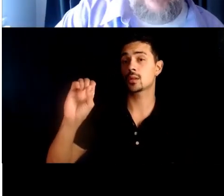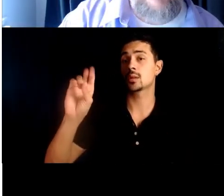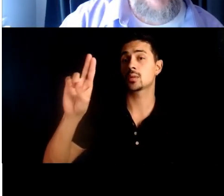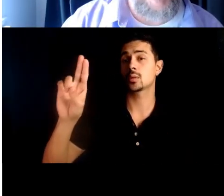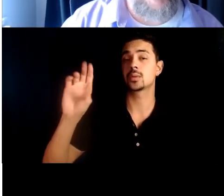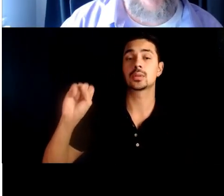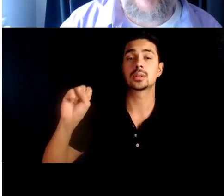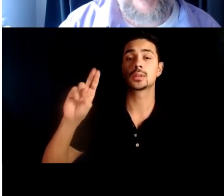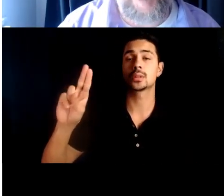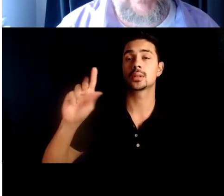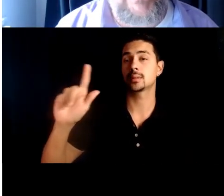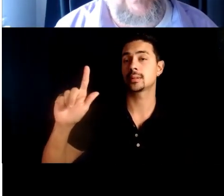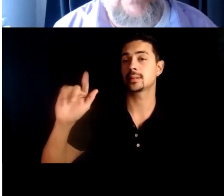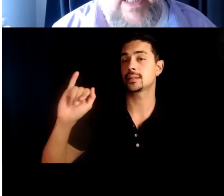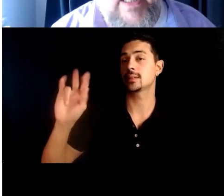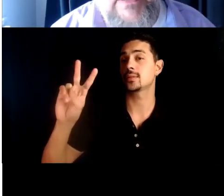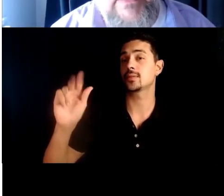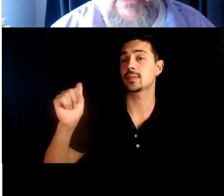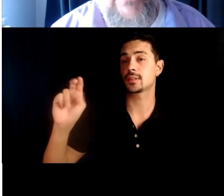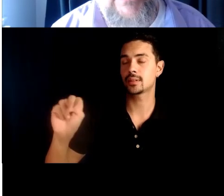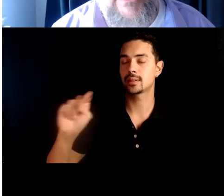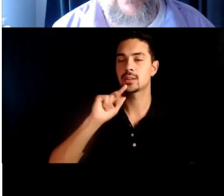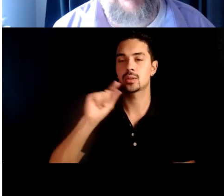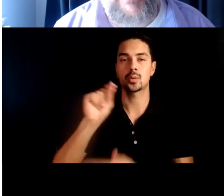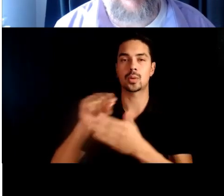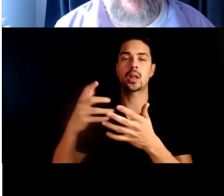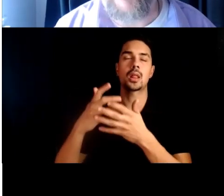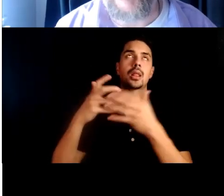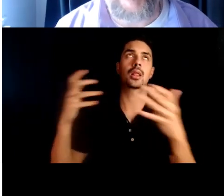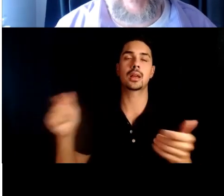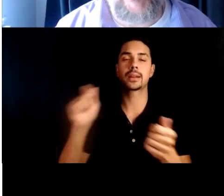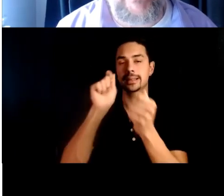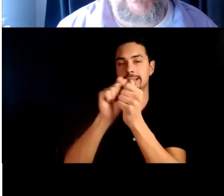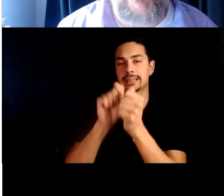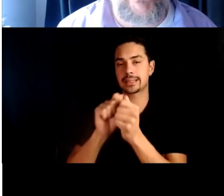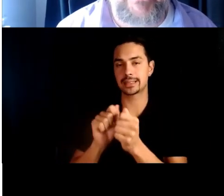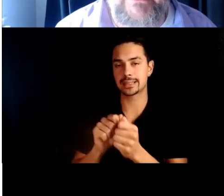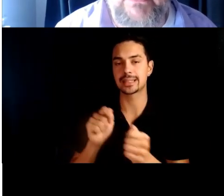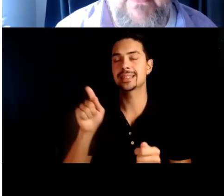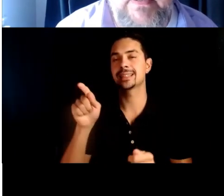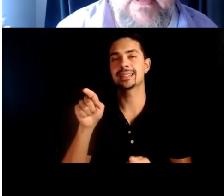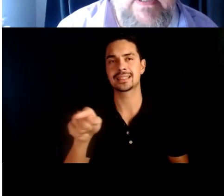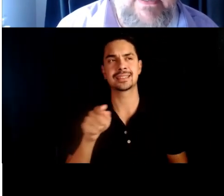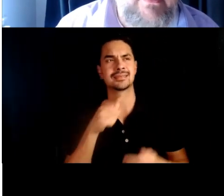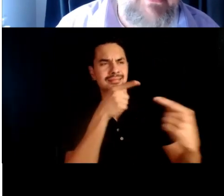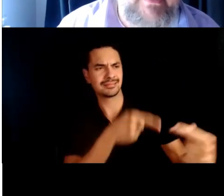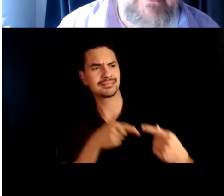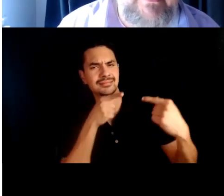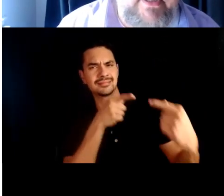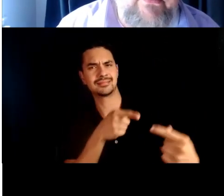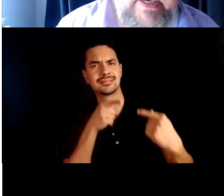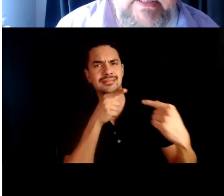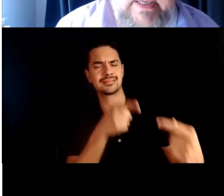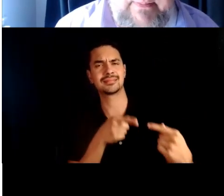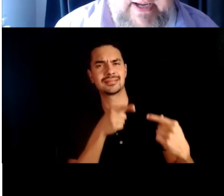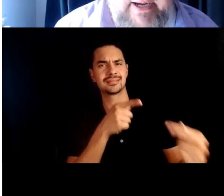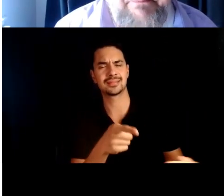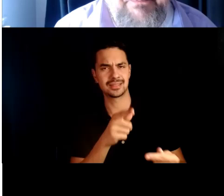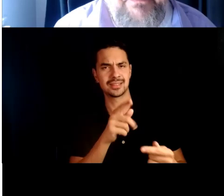and Lou Sullivan has written a lot of detail about how he was denied transition-related services because he identified as a gay man.